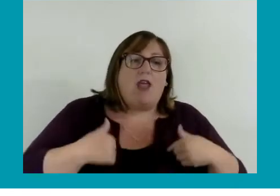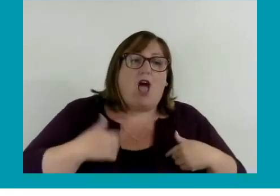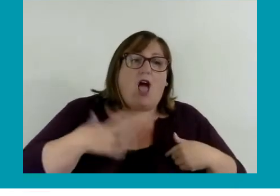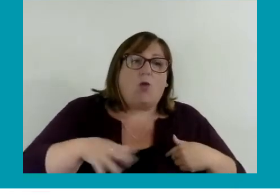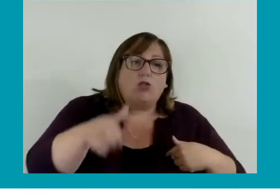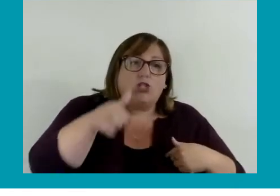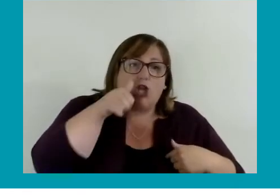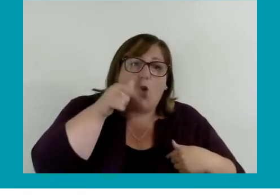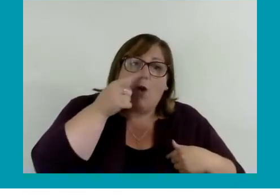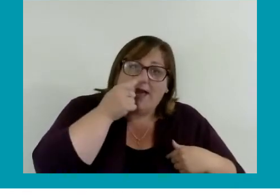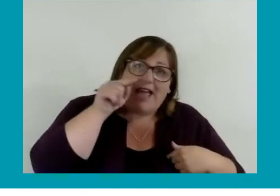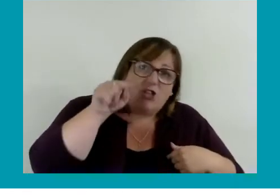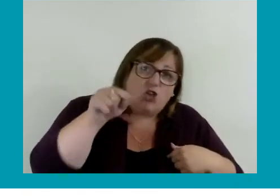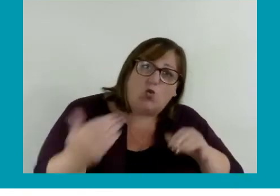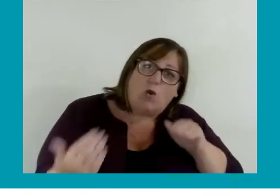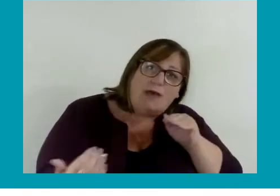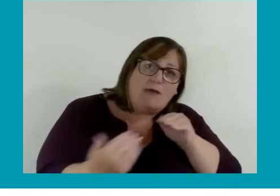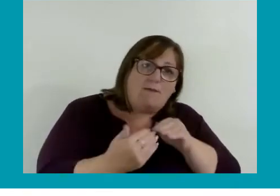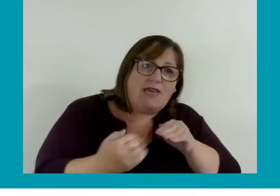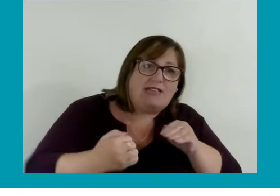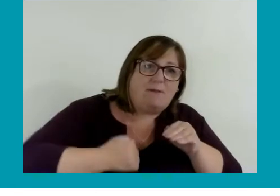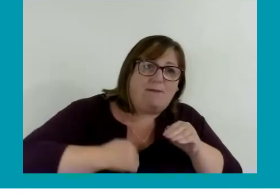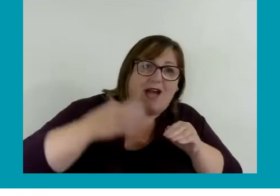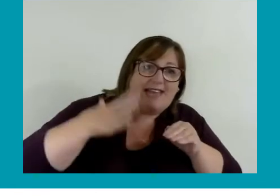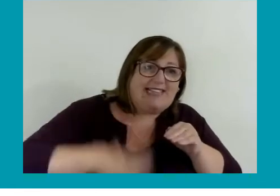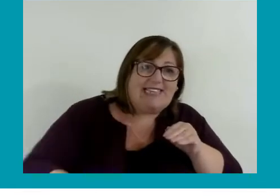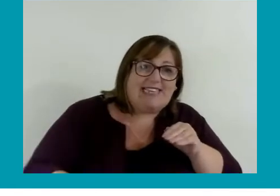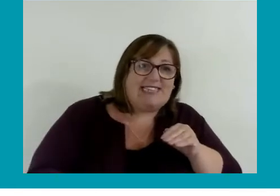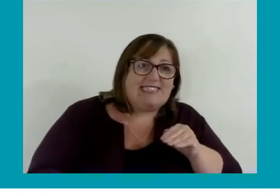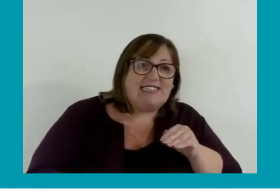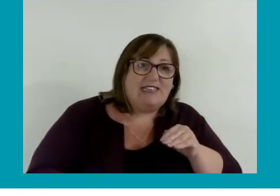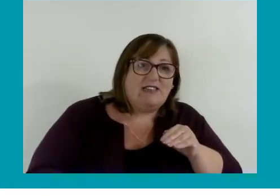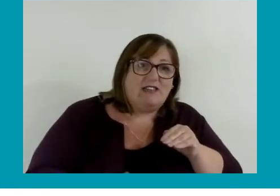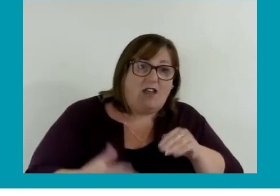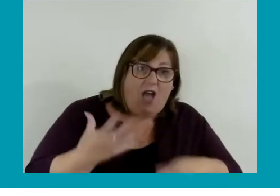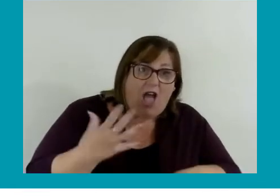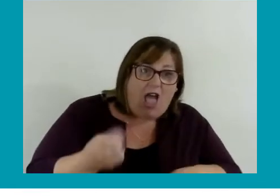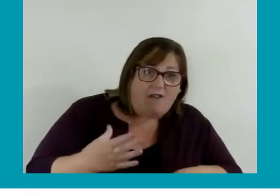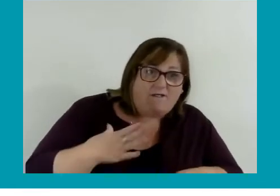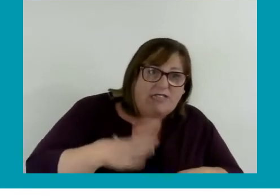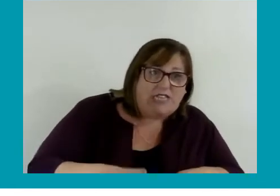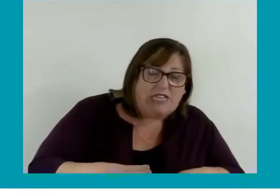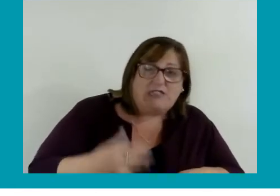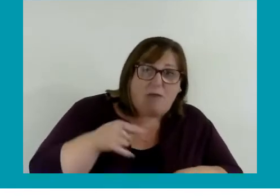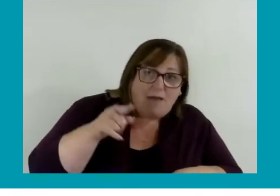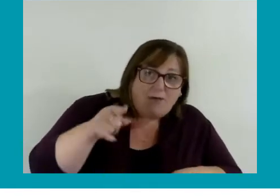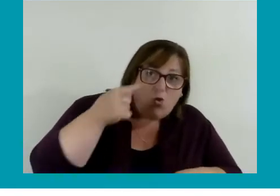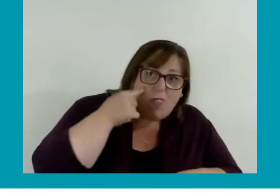because i'm going to have a few needs that may or may not be reasonable for your company and